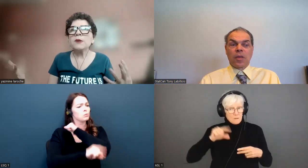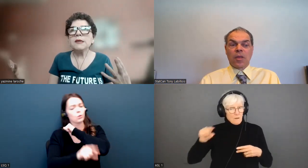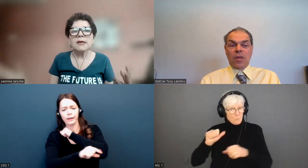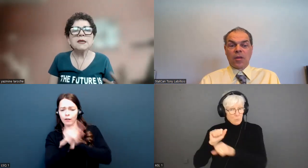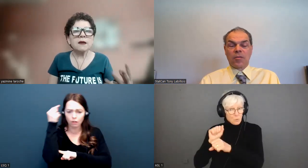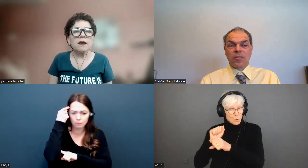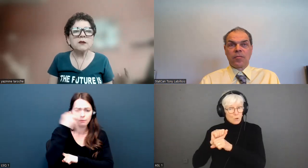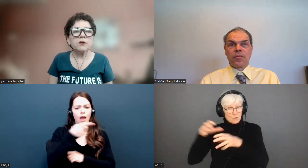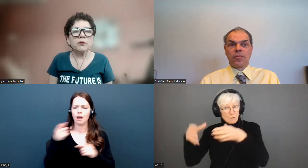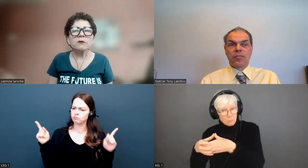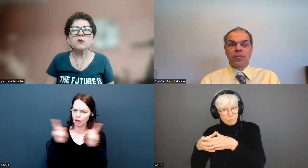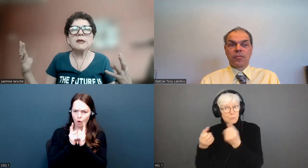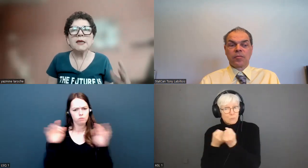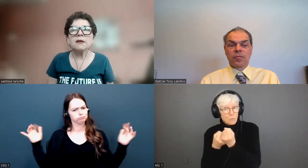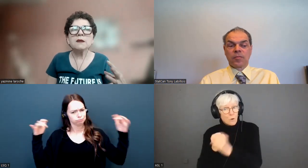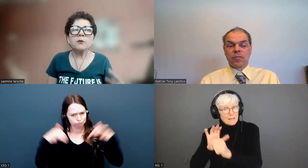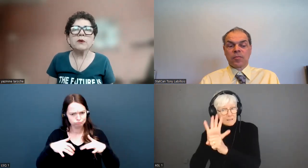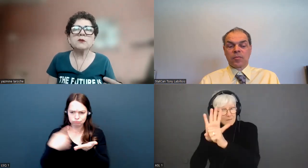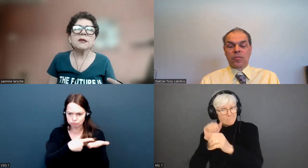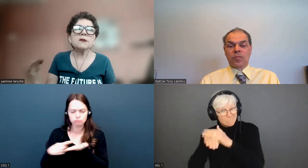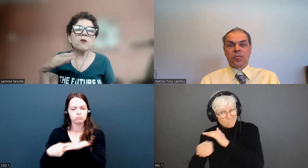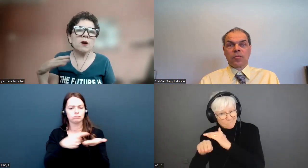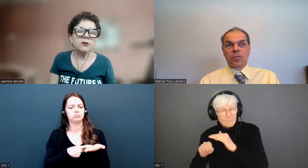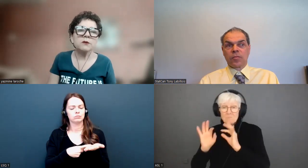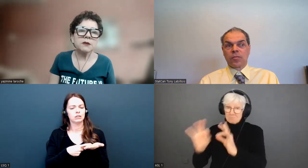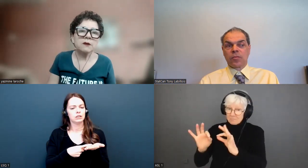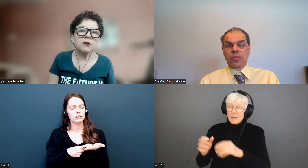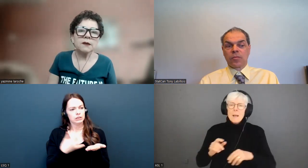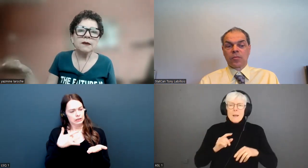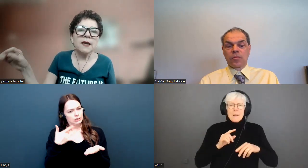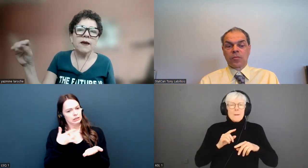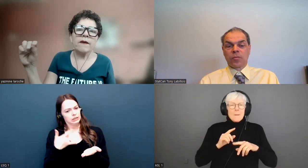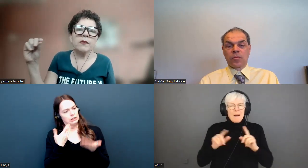we need that kind of an approach we need an approach that is cross-jurisdictional and